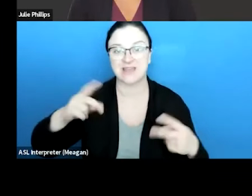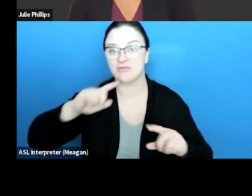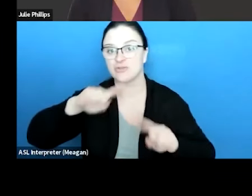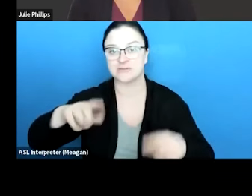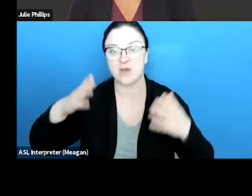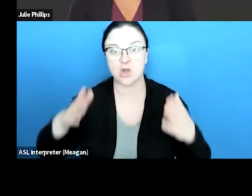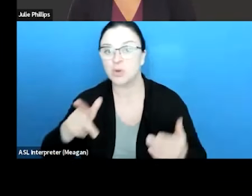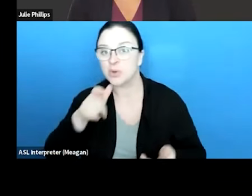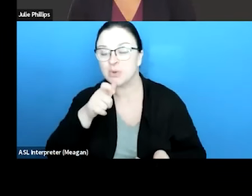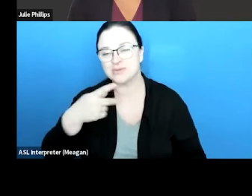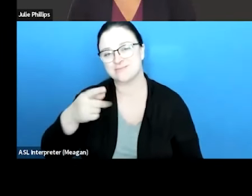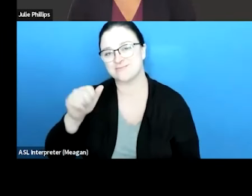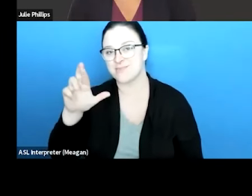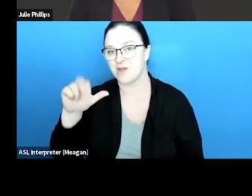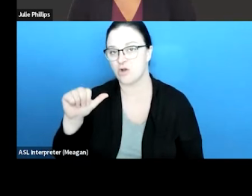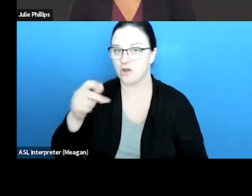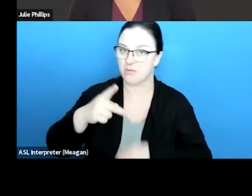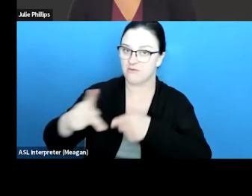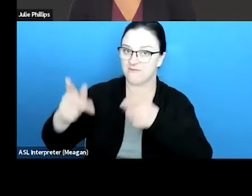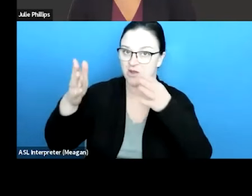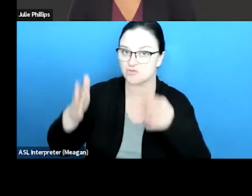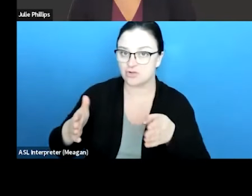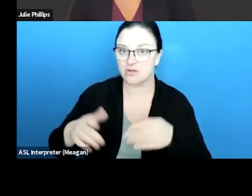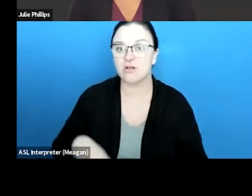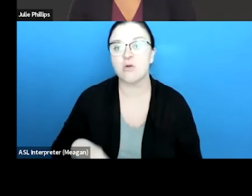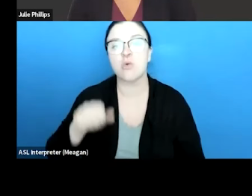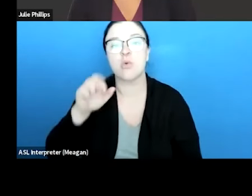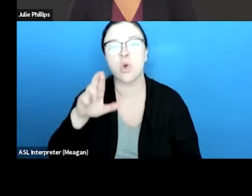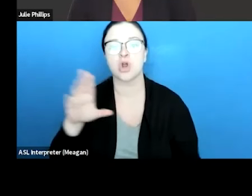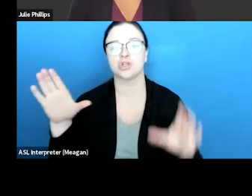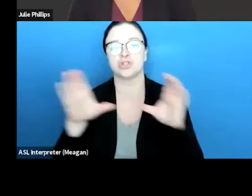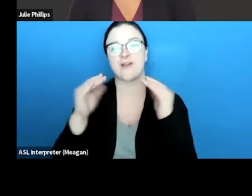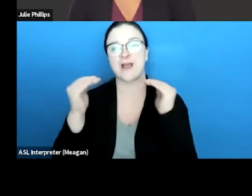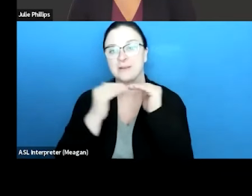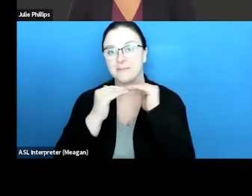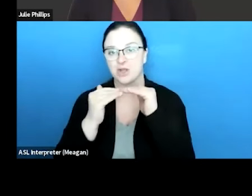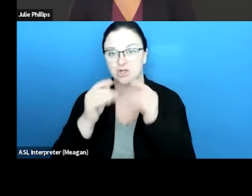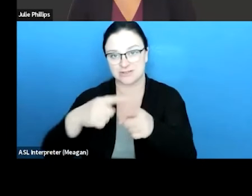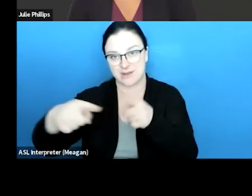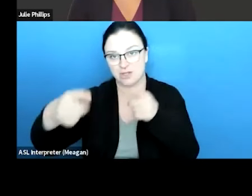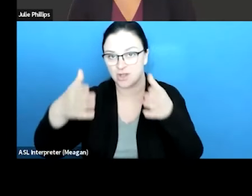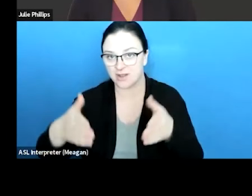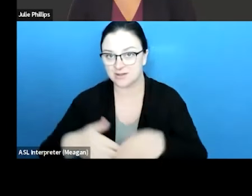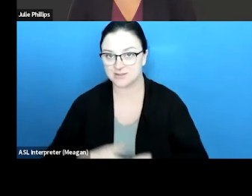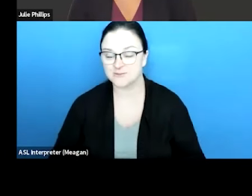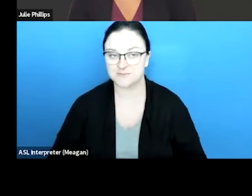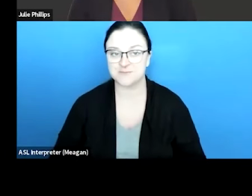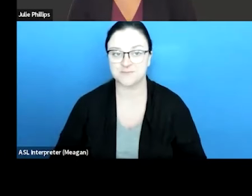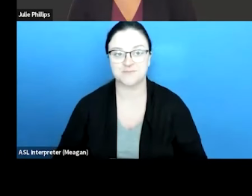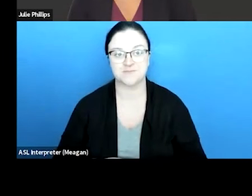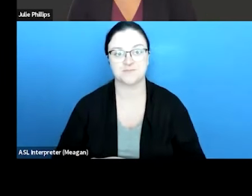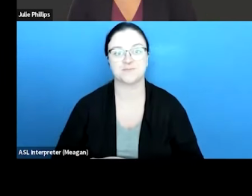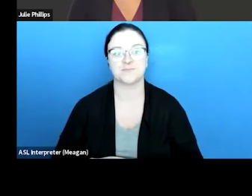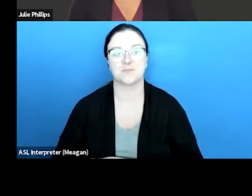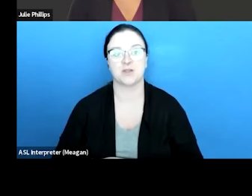a paraprofessional or a certified peer specialist. So, we think it's really important